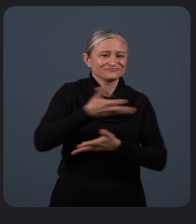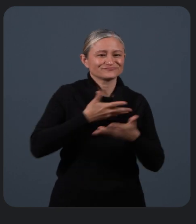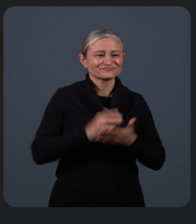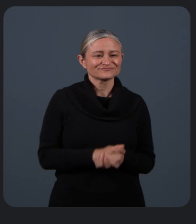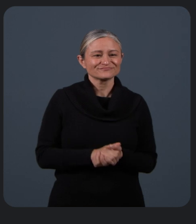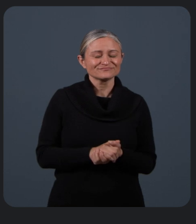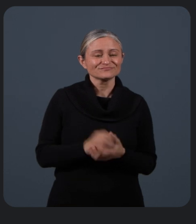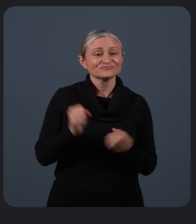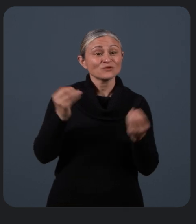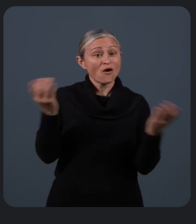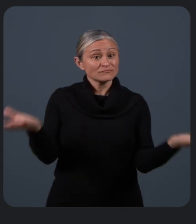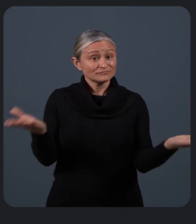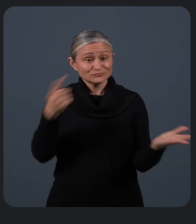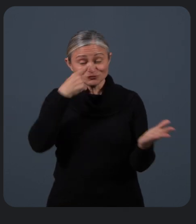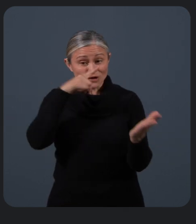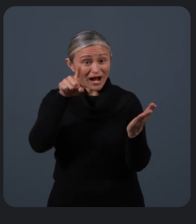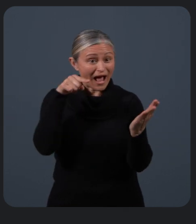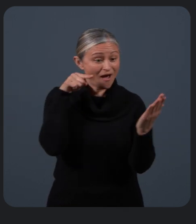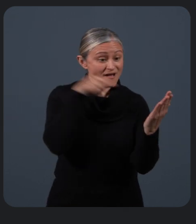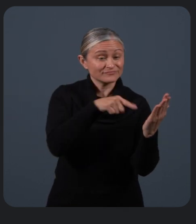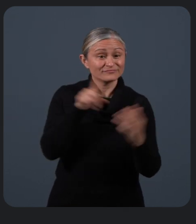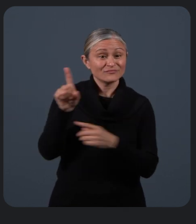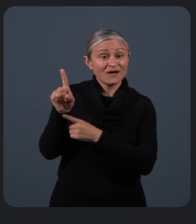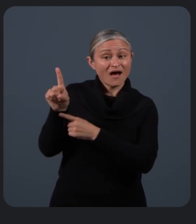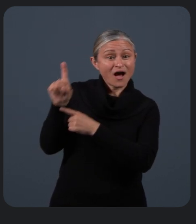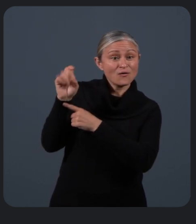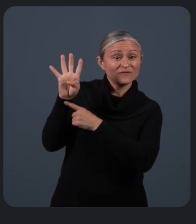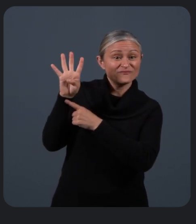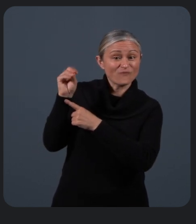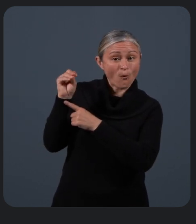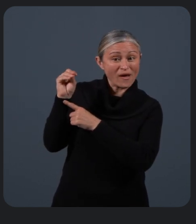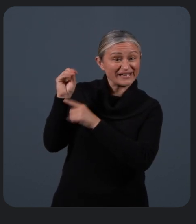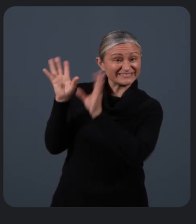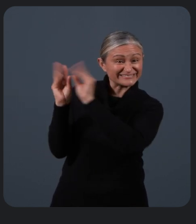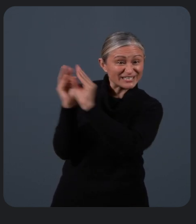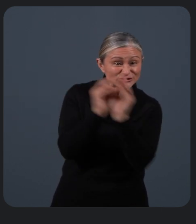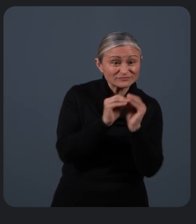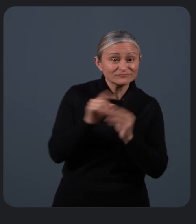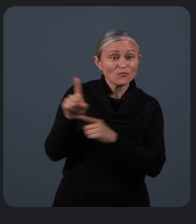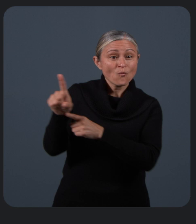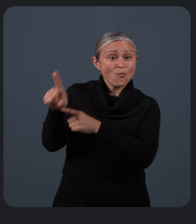So check out the 140 sessions and 100 codelabs covering